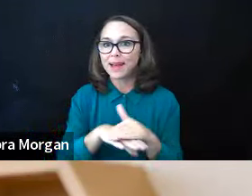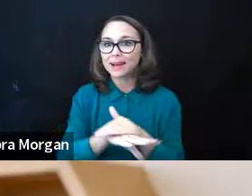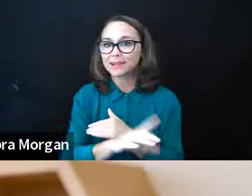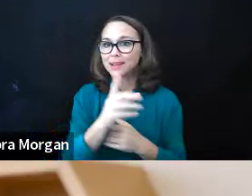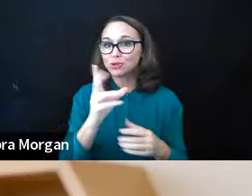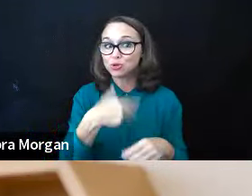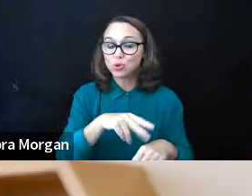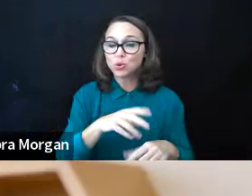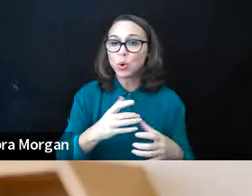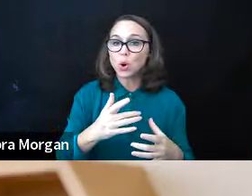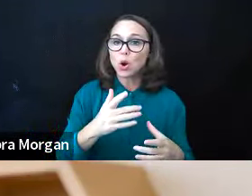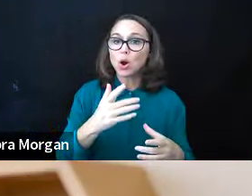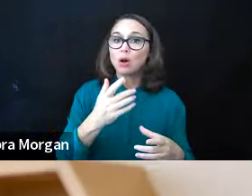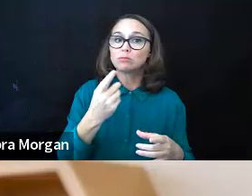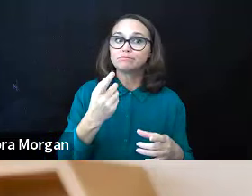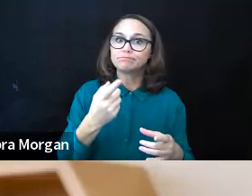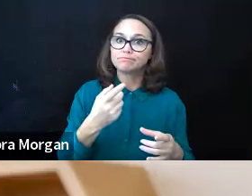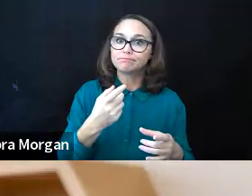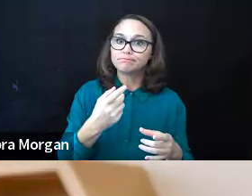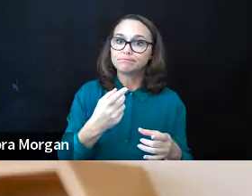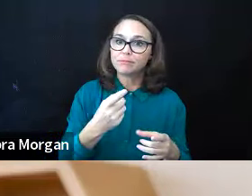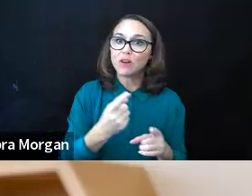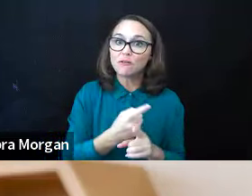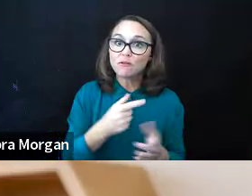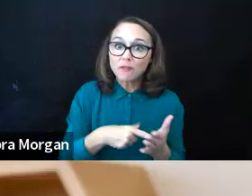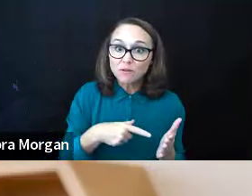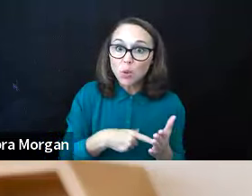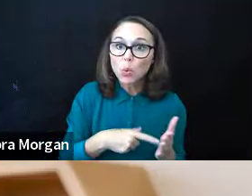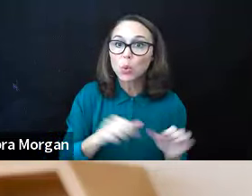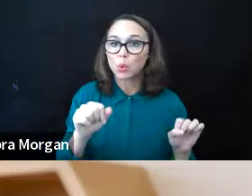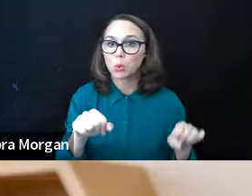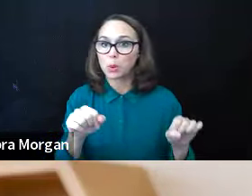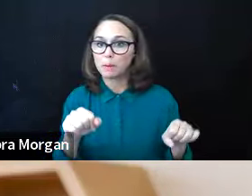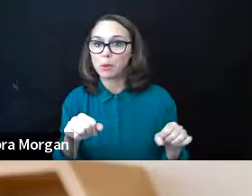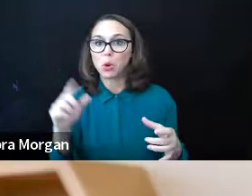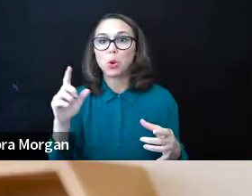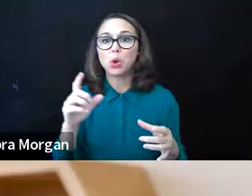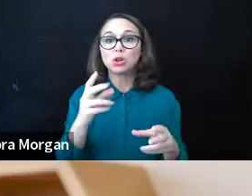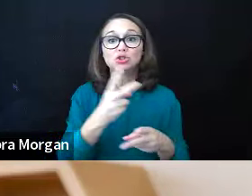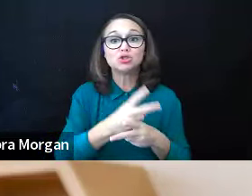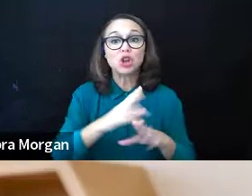childcare can reduce child behavior, problems, parental stress and depression and rates of